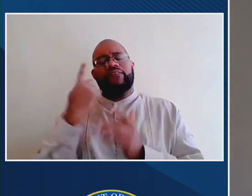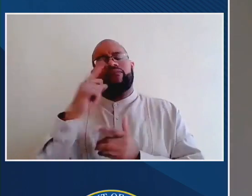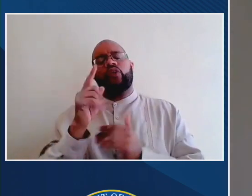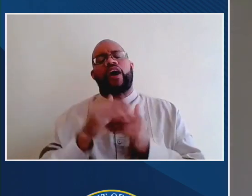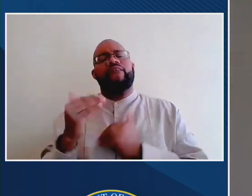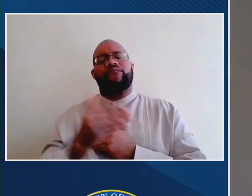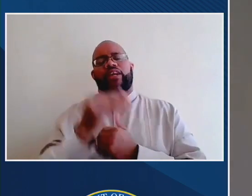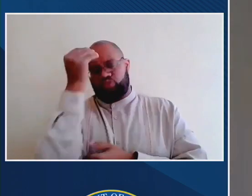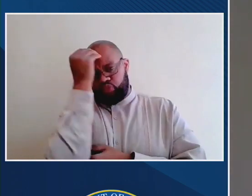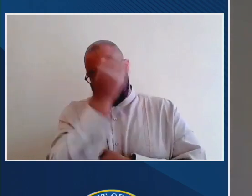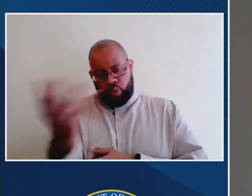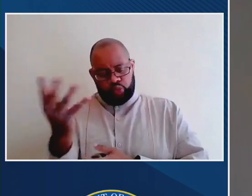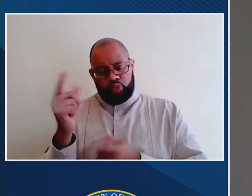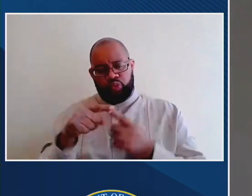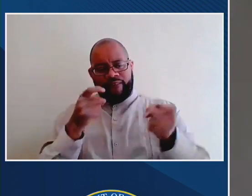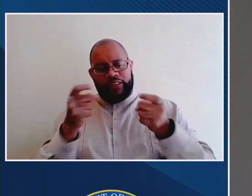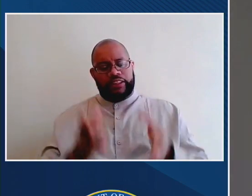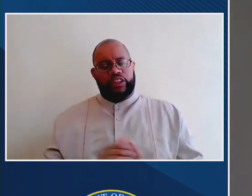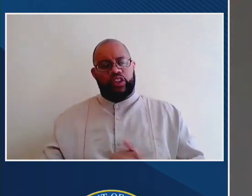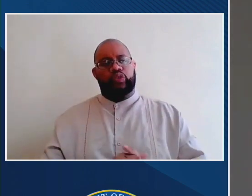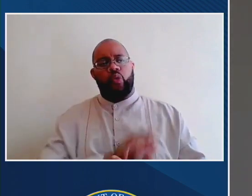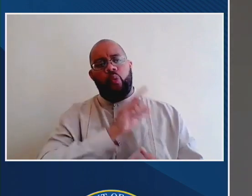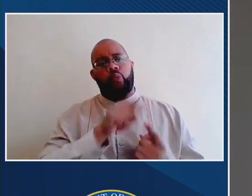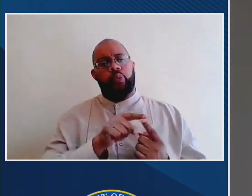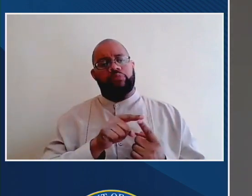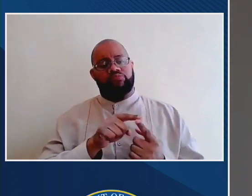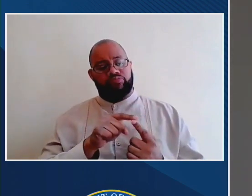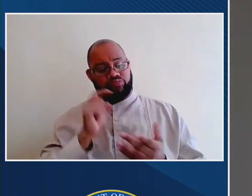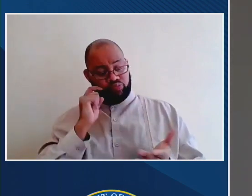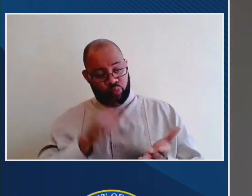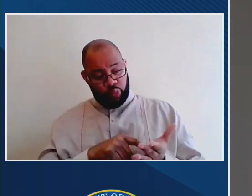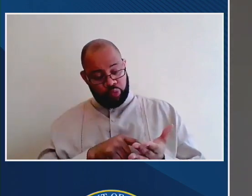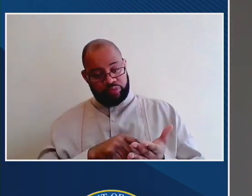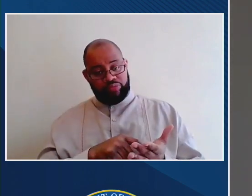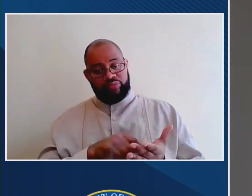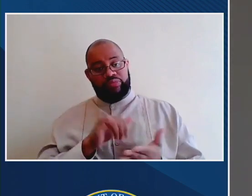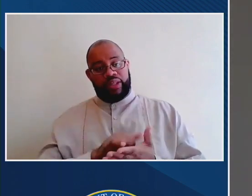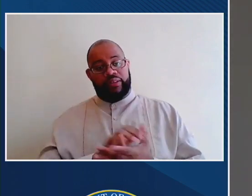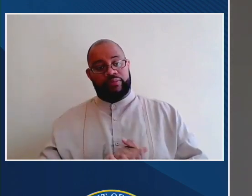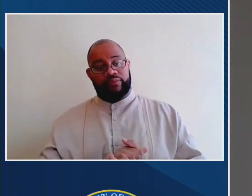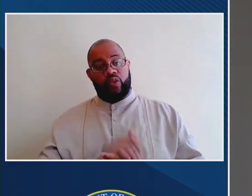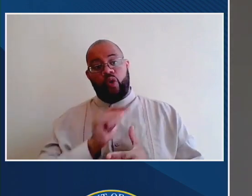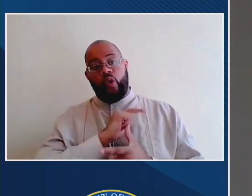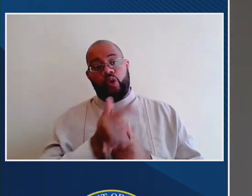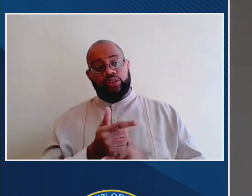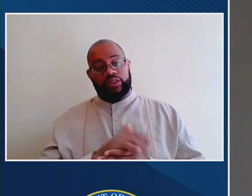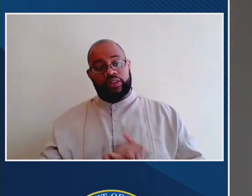to the facilitators when it is noted, knowing that an alternator, an alternator,